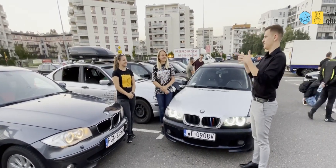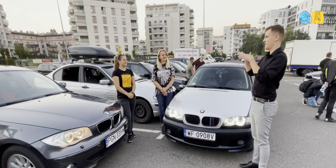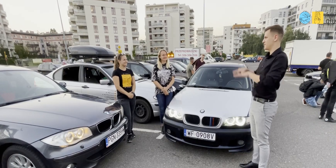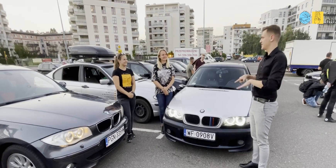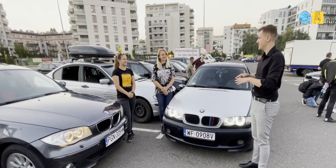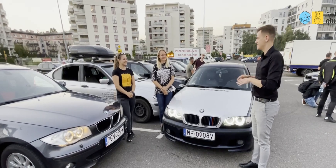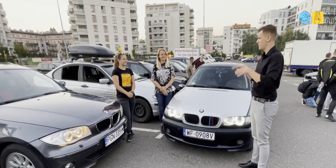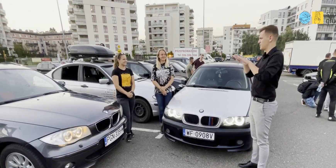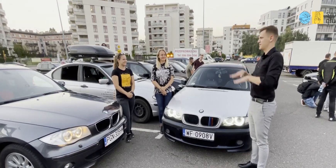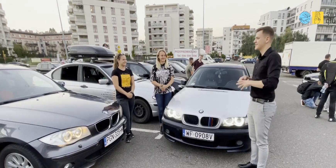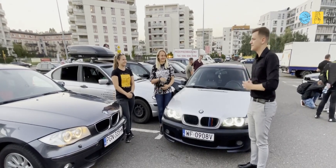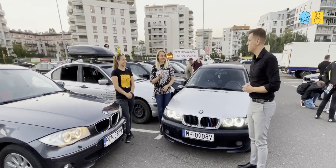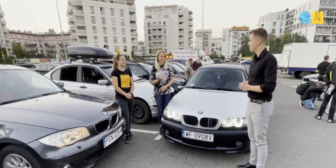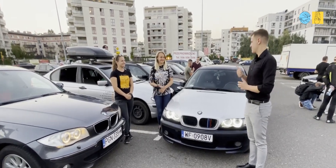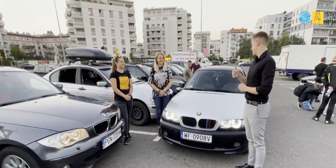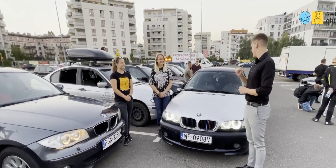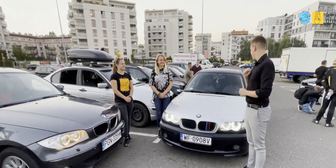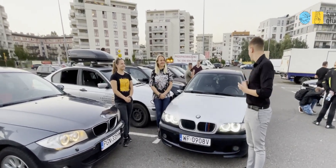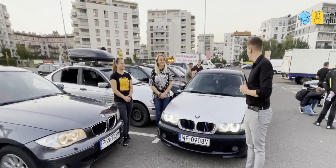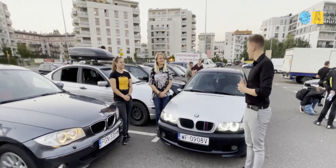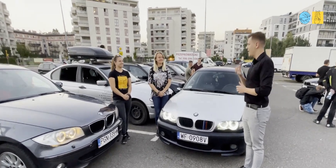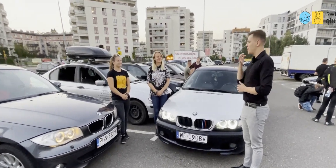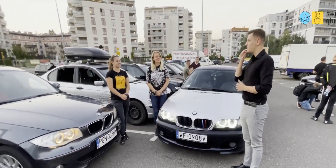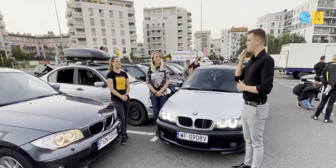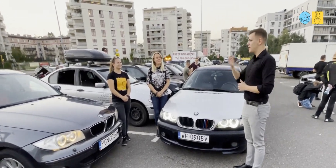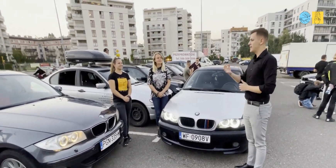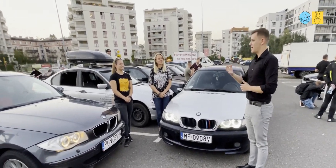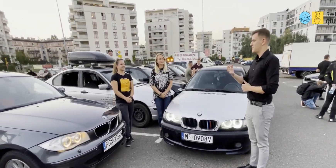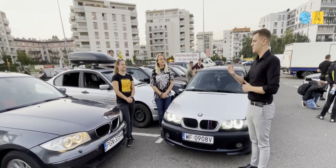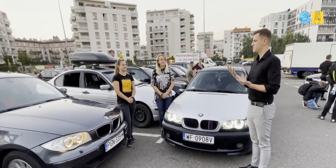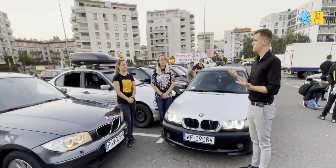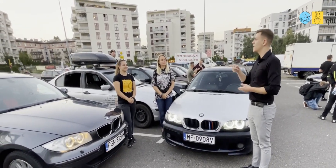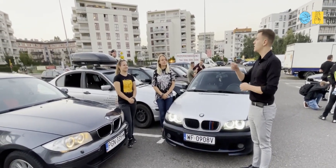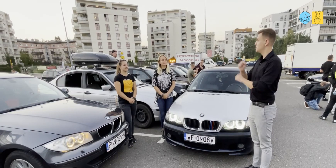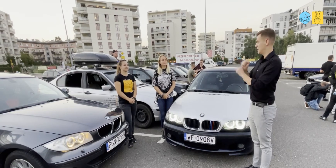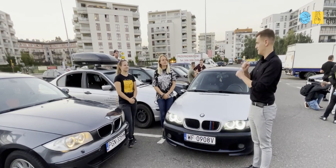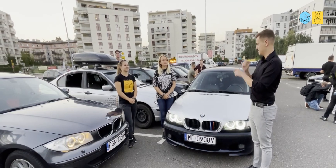[K] Well, it will be 7 months already... Another question, what are